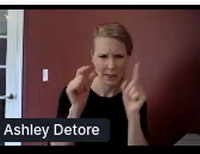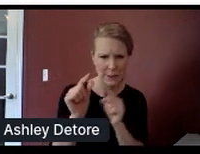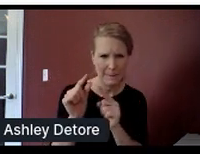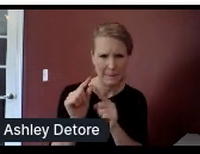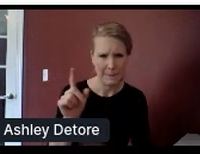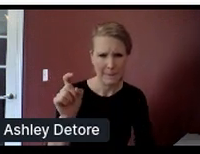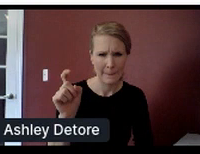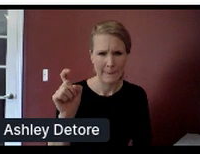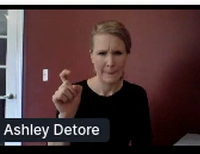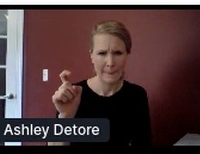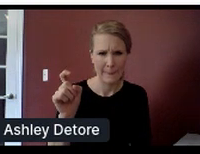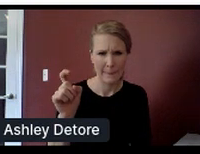Anyone?